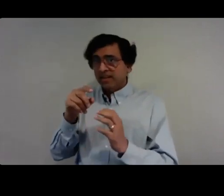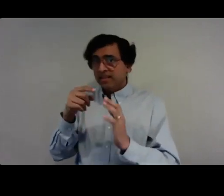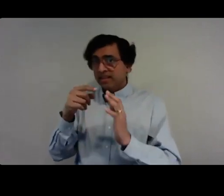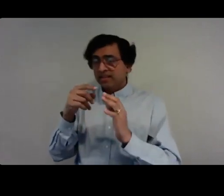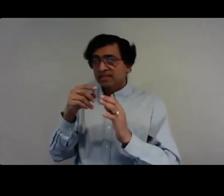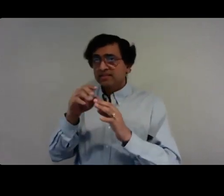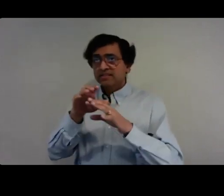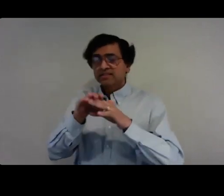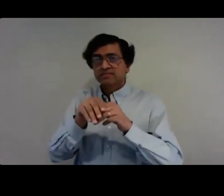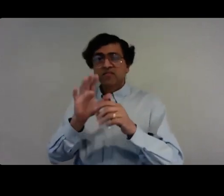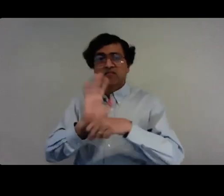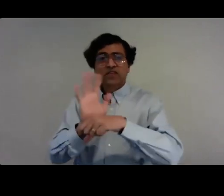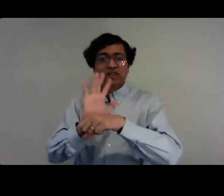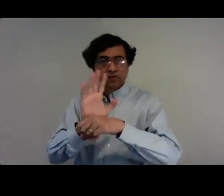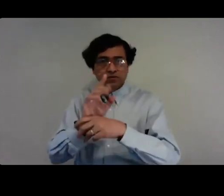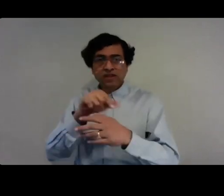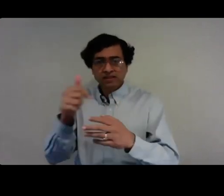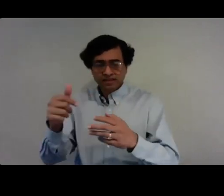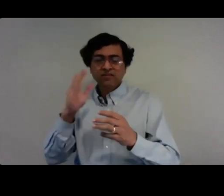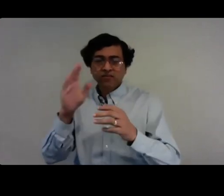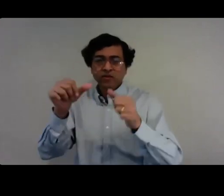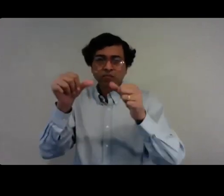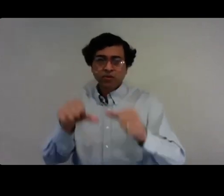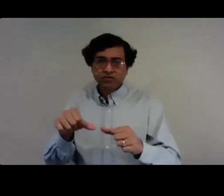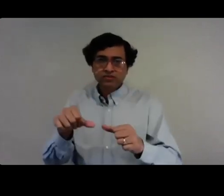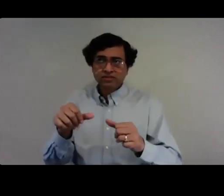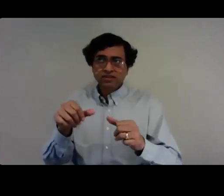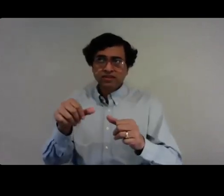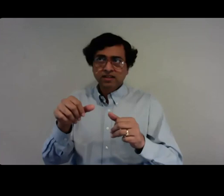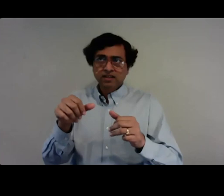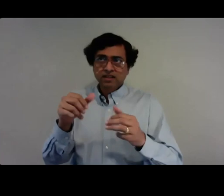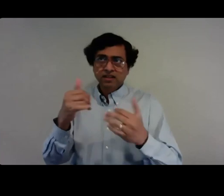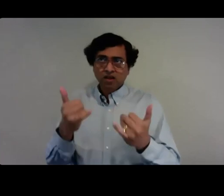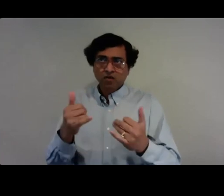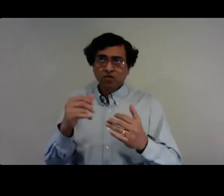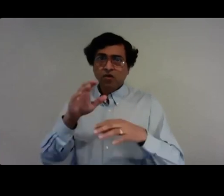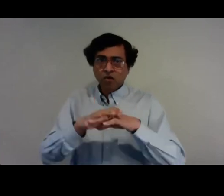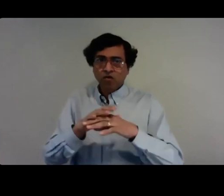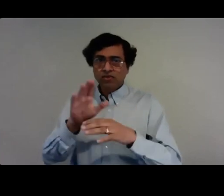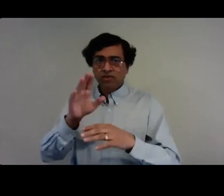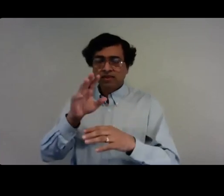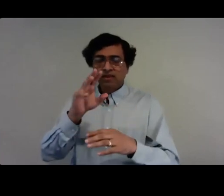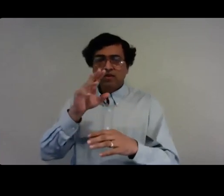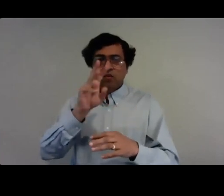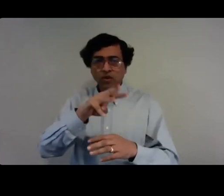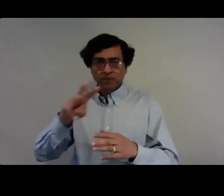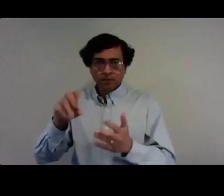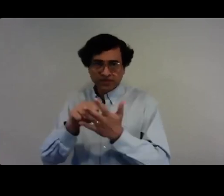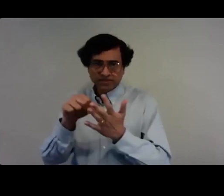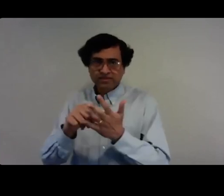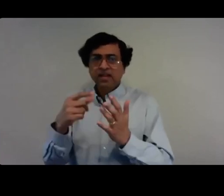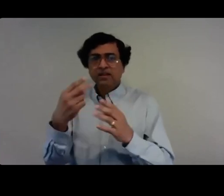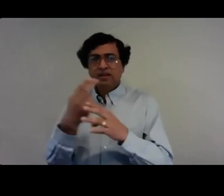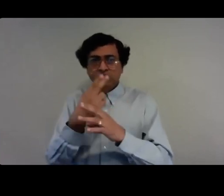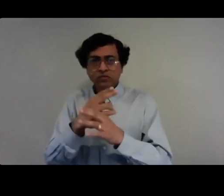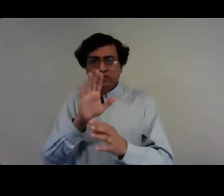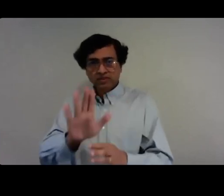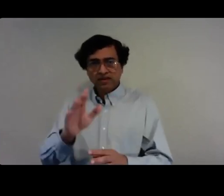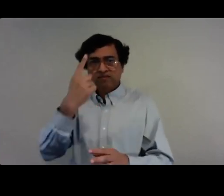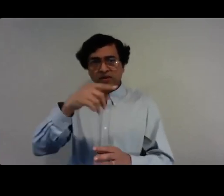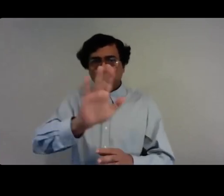I guess for things like videos, when you post those, post the